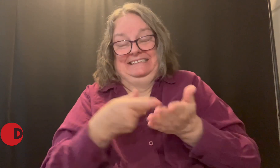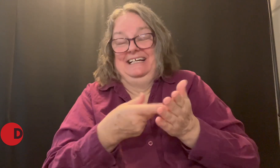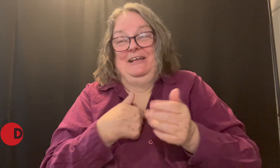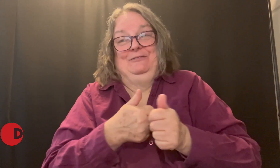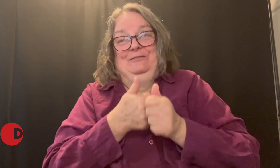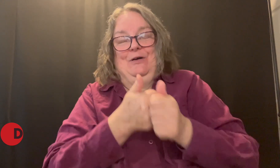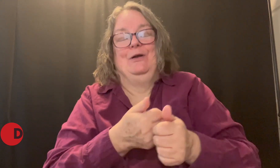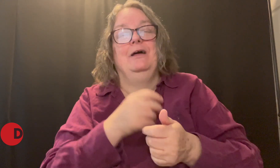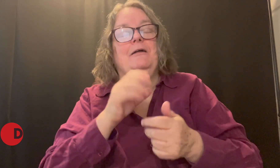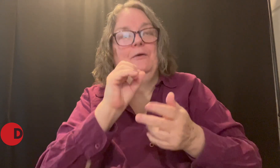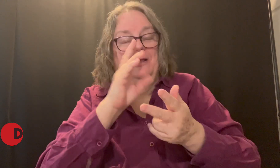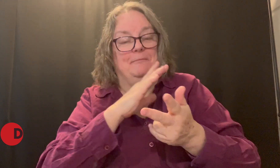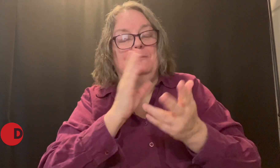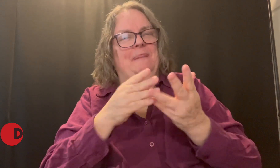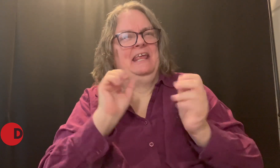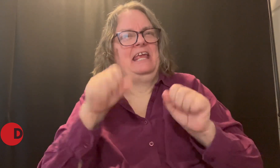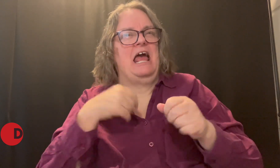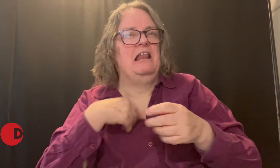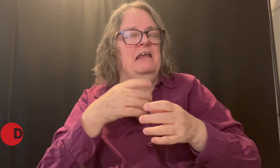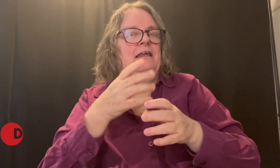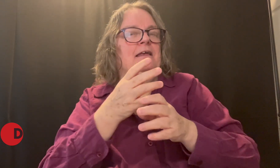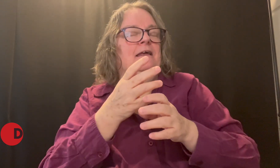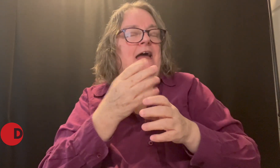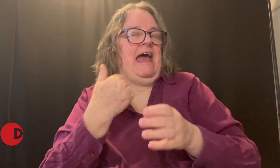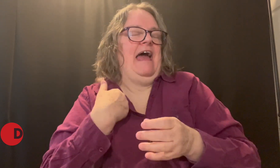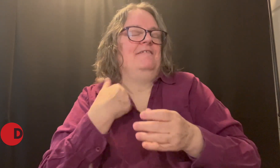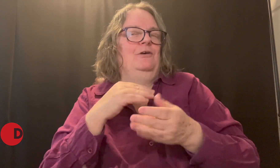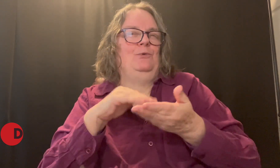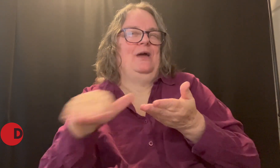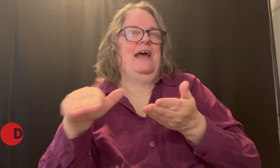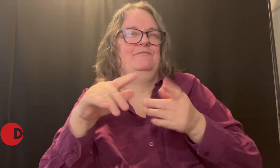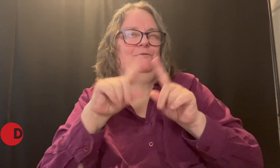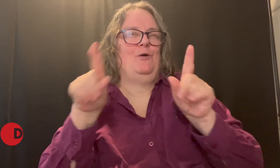supervisor replied she can only follow the policy.